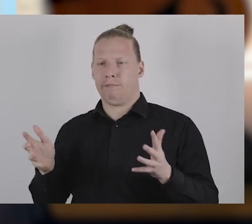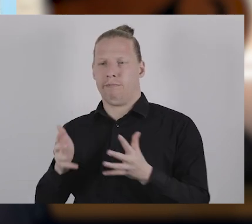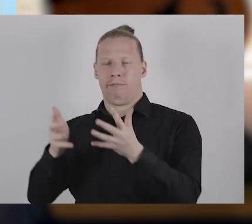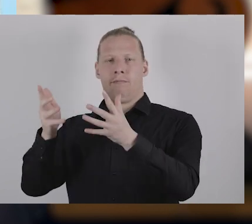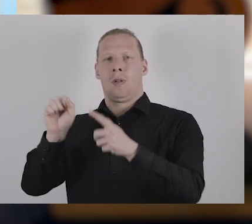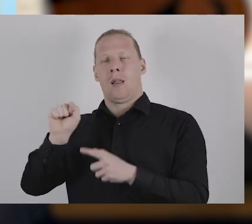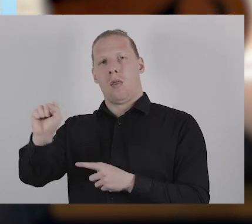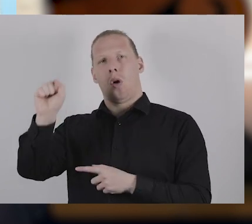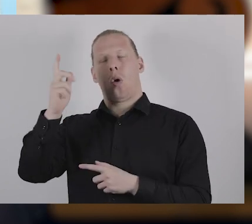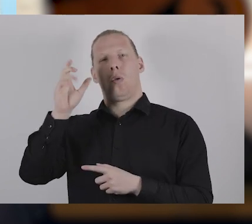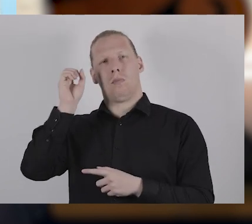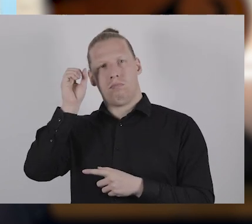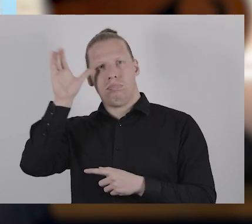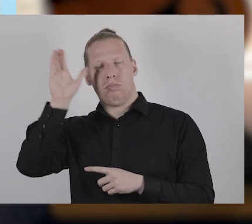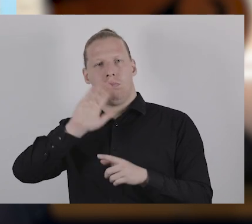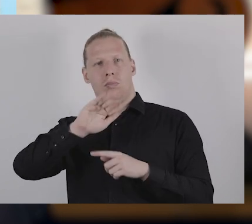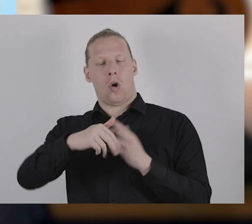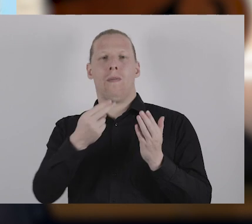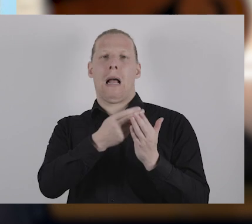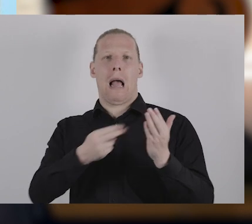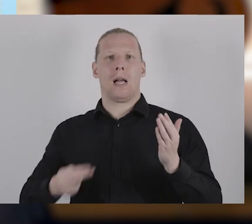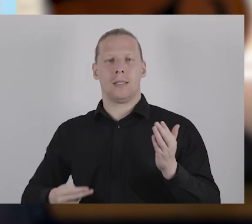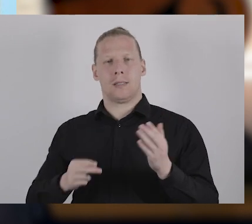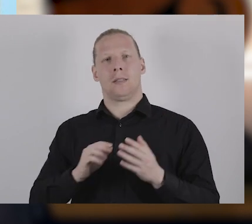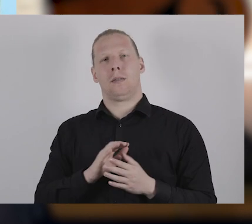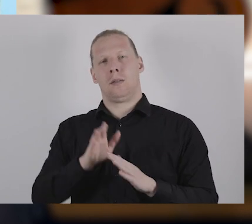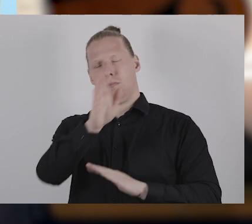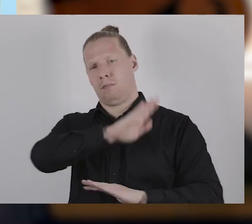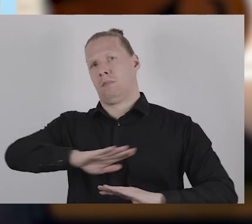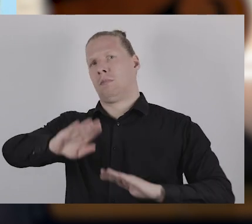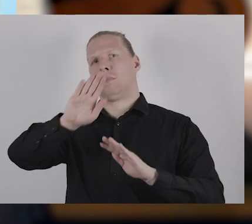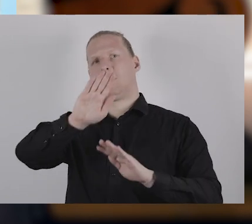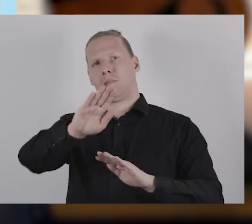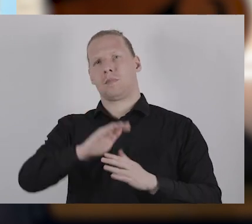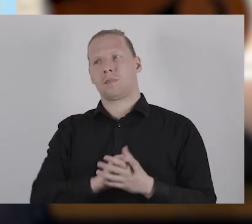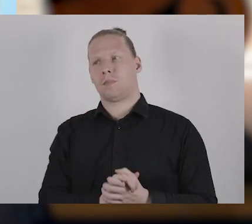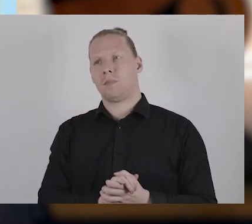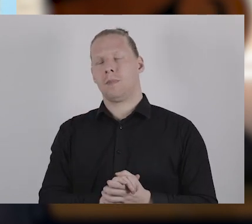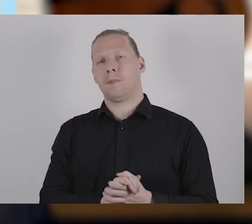to protect and revitalise distinctive mātauranga toi around the country.